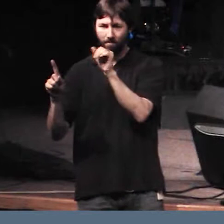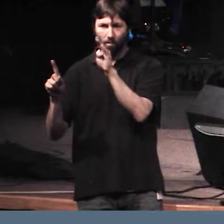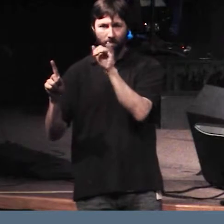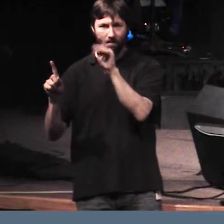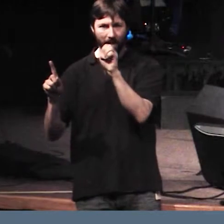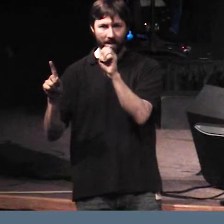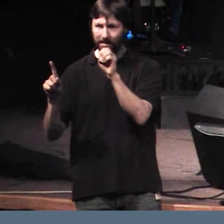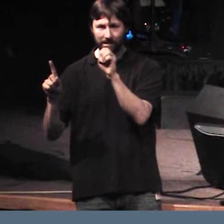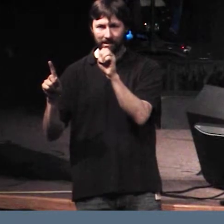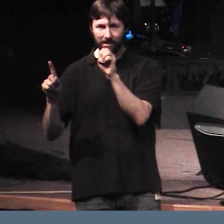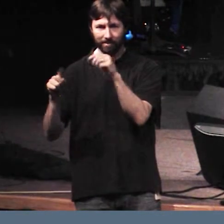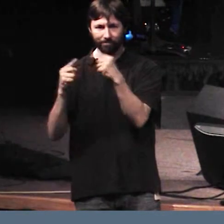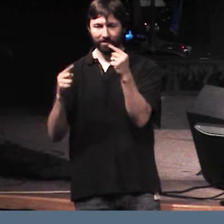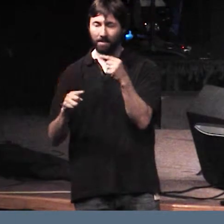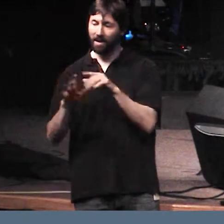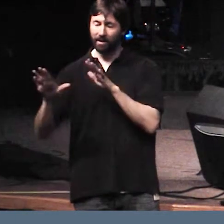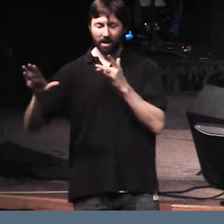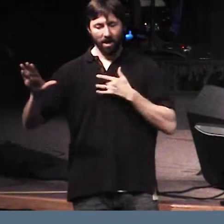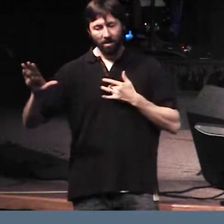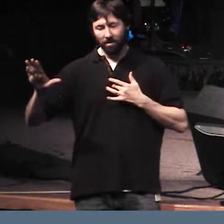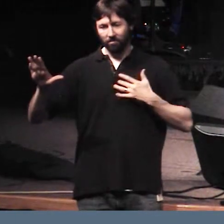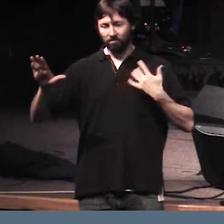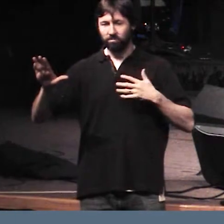but Boaz with his big heart he looks out there and